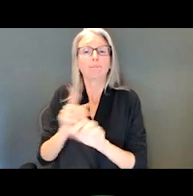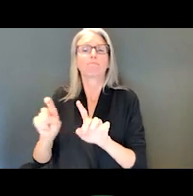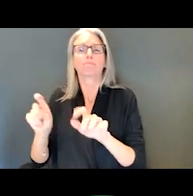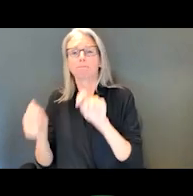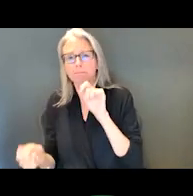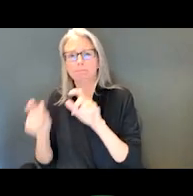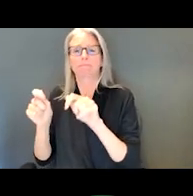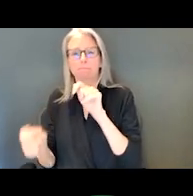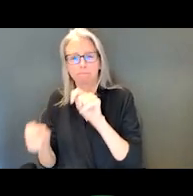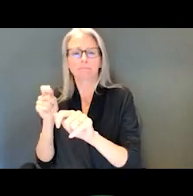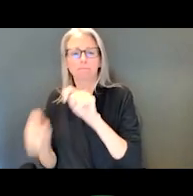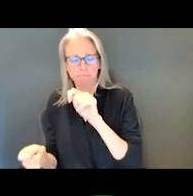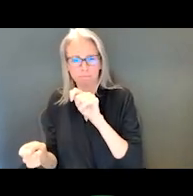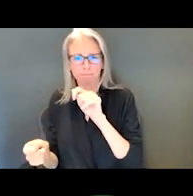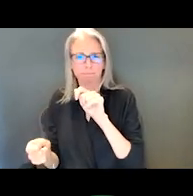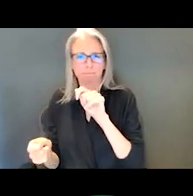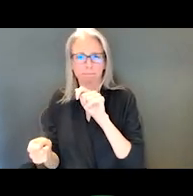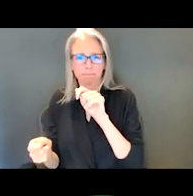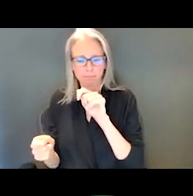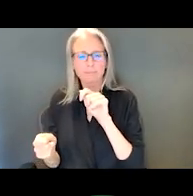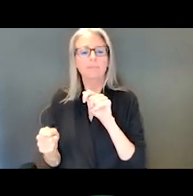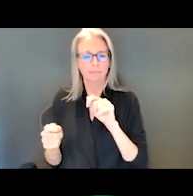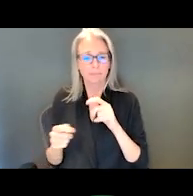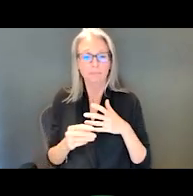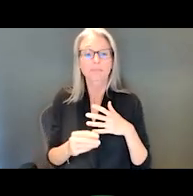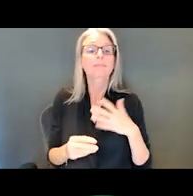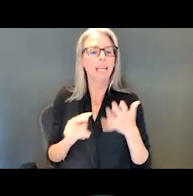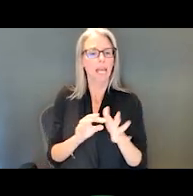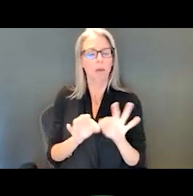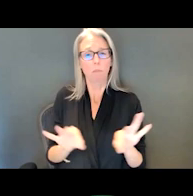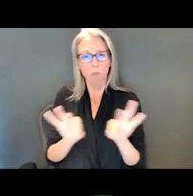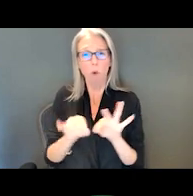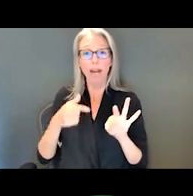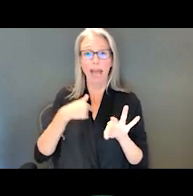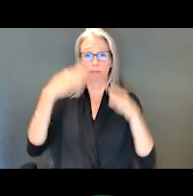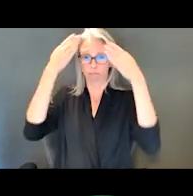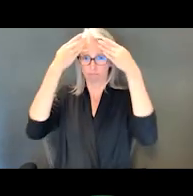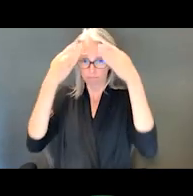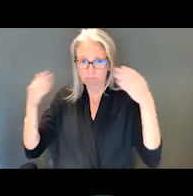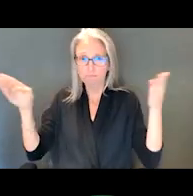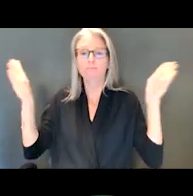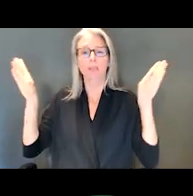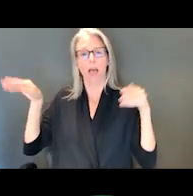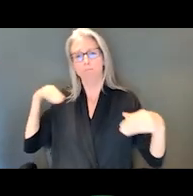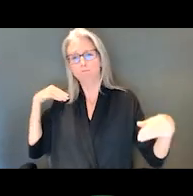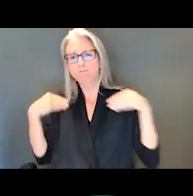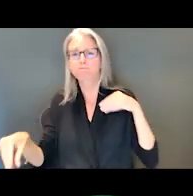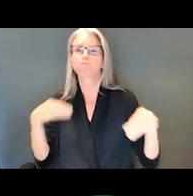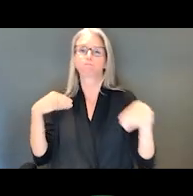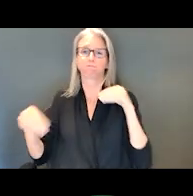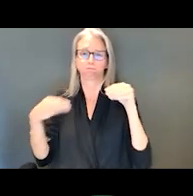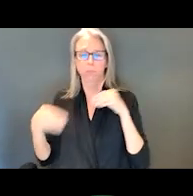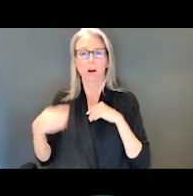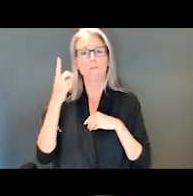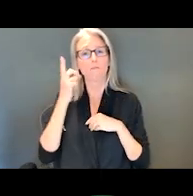I mean, Taylor noted that in that same, session. Number 6, we saw many examples of this growing,